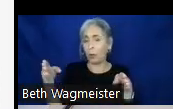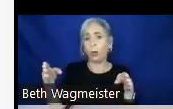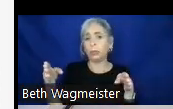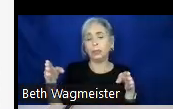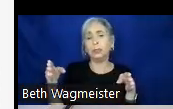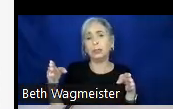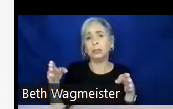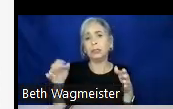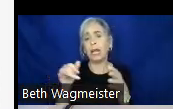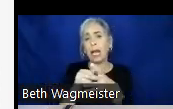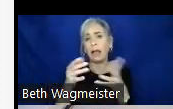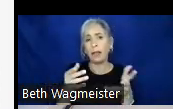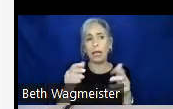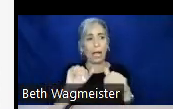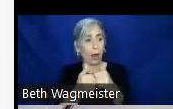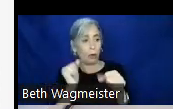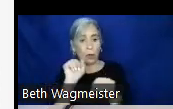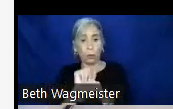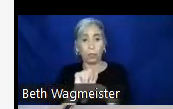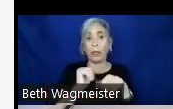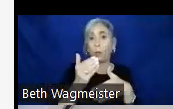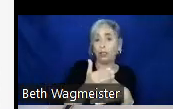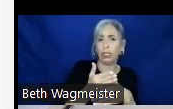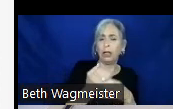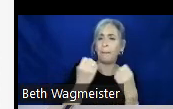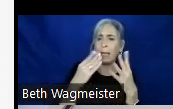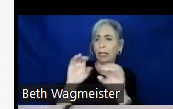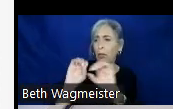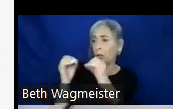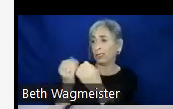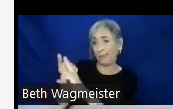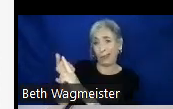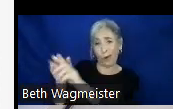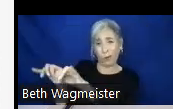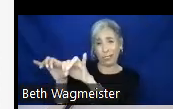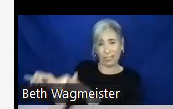share how they work. A lot of organizations have their own systems. So they boot it. They can all